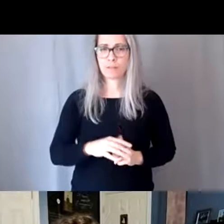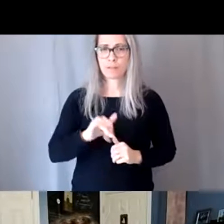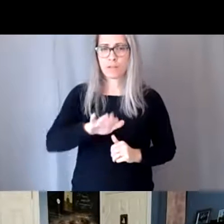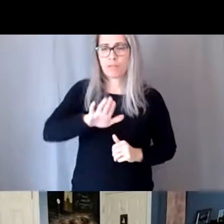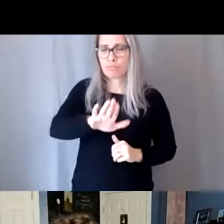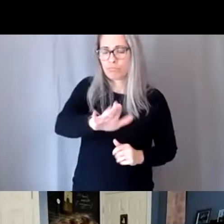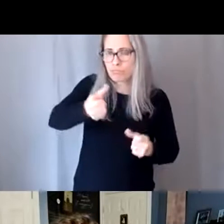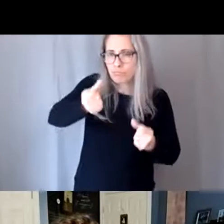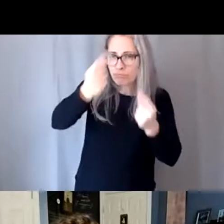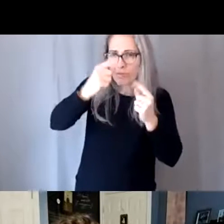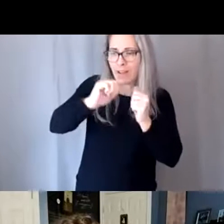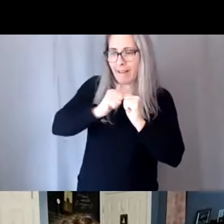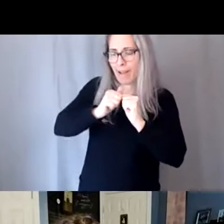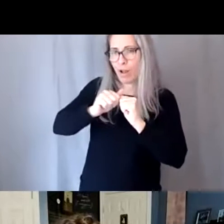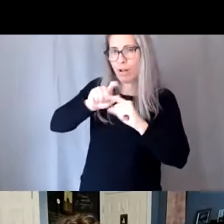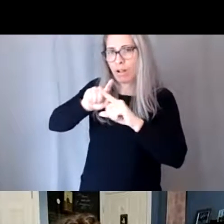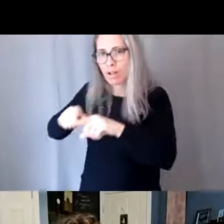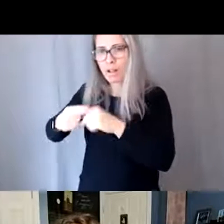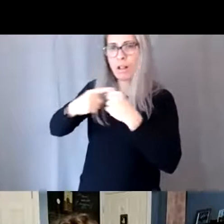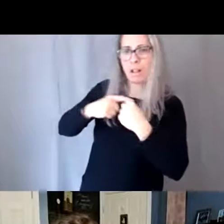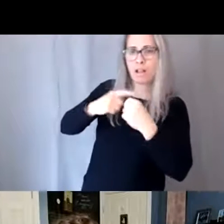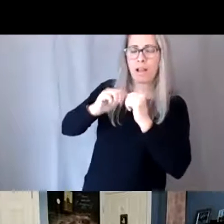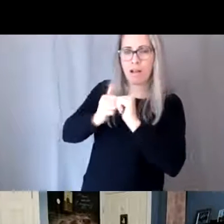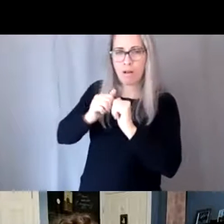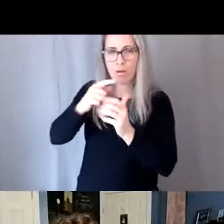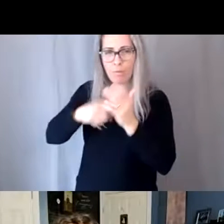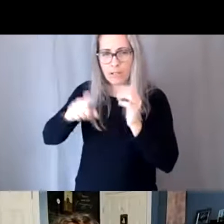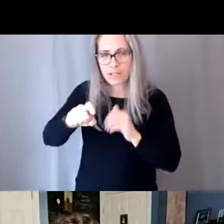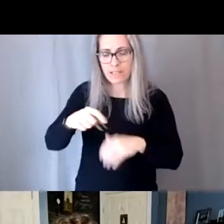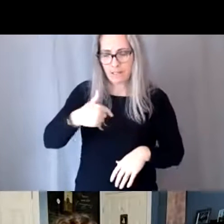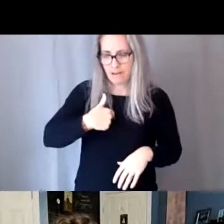that comes from innate familiarity with having needs